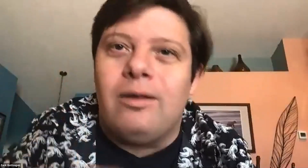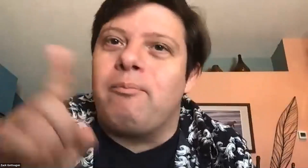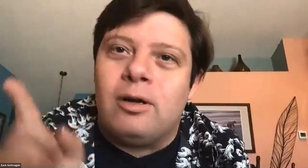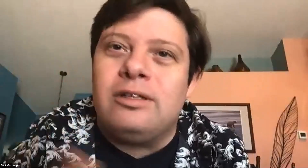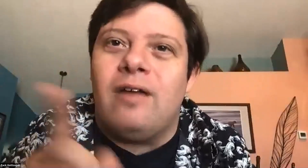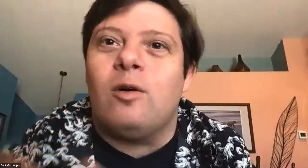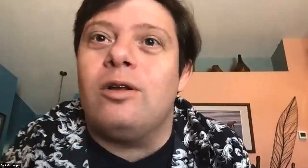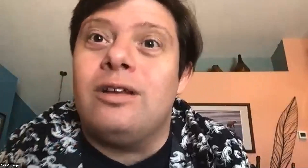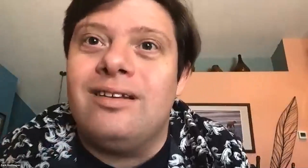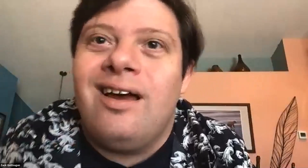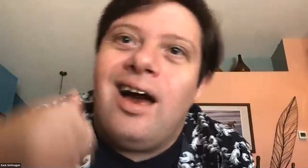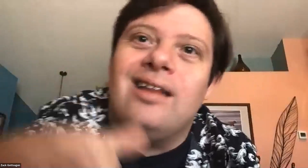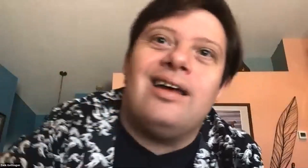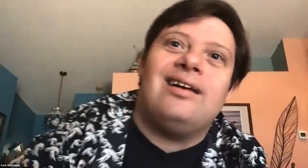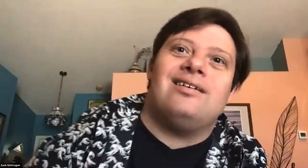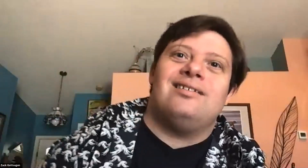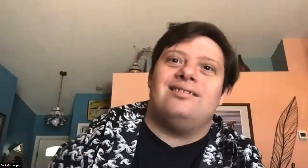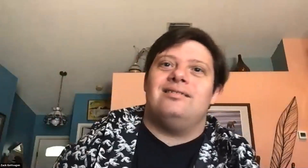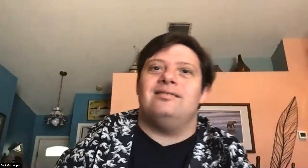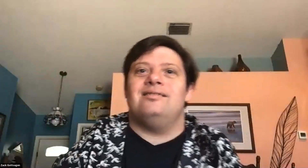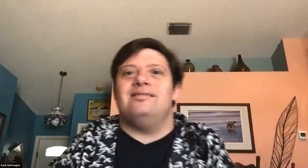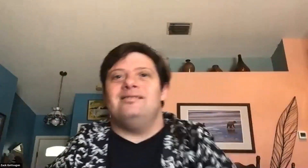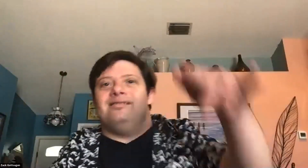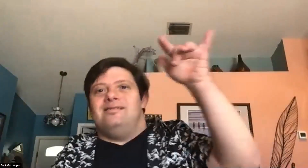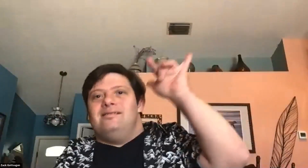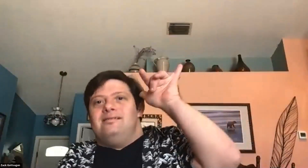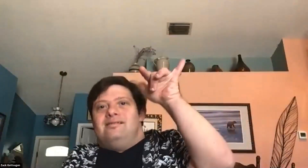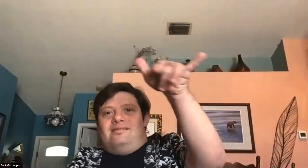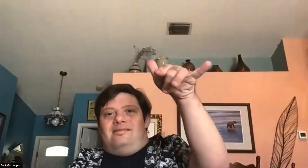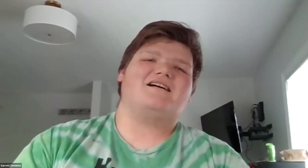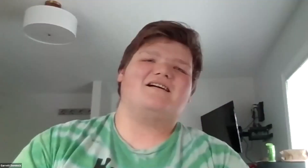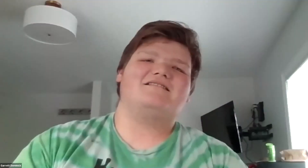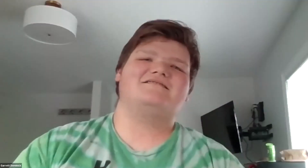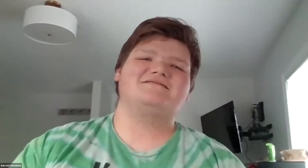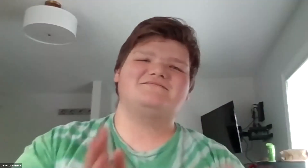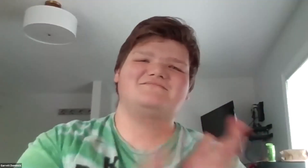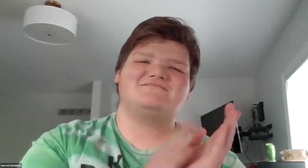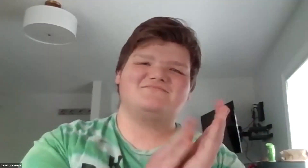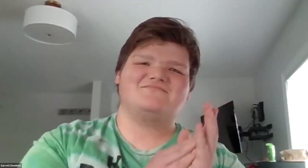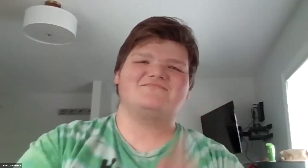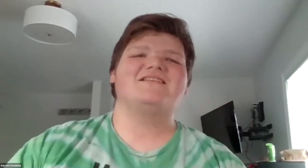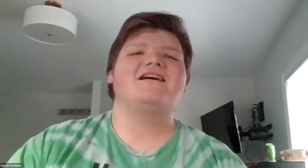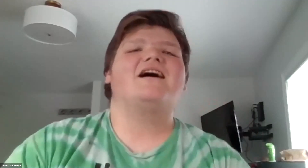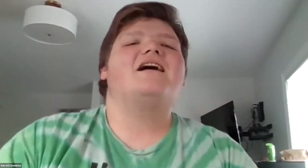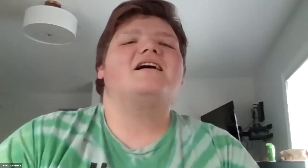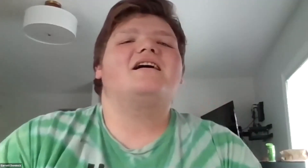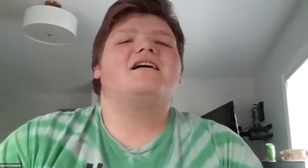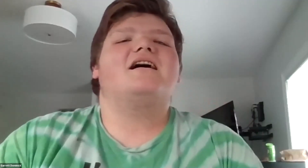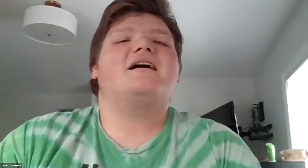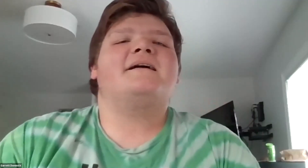cool. He knows what he does. He would be the person I 've ever seen. Give me all the points of the question